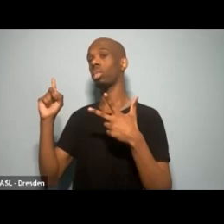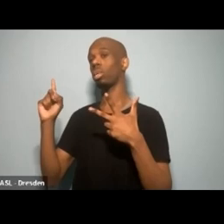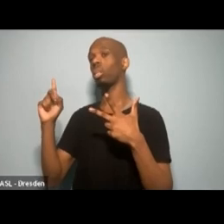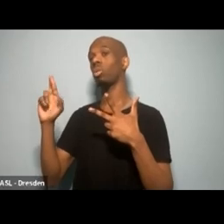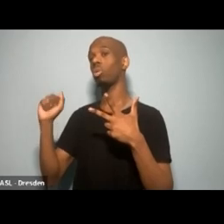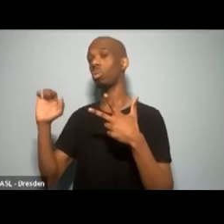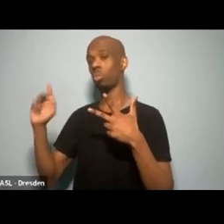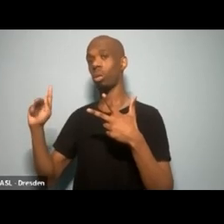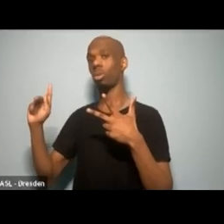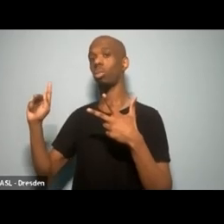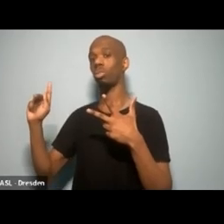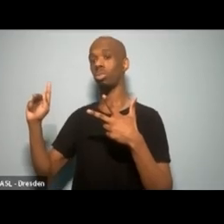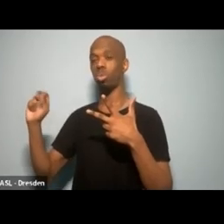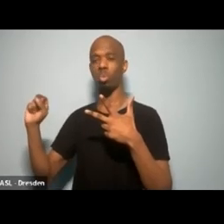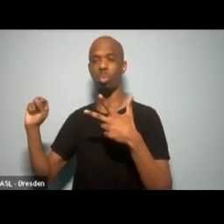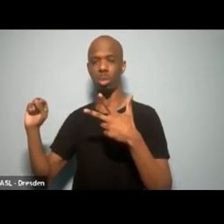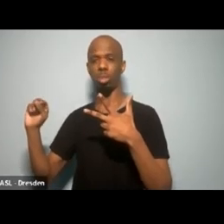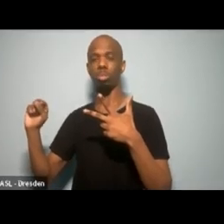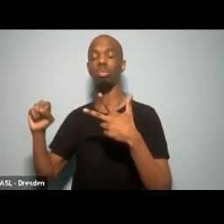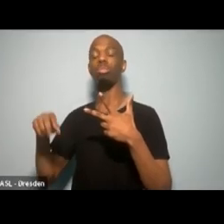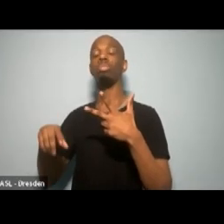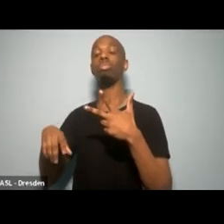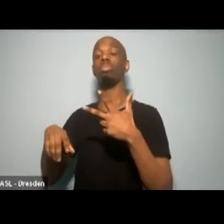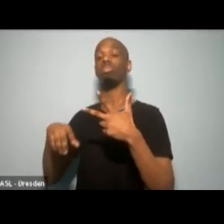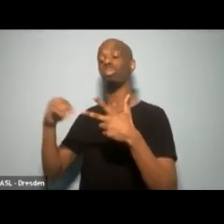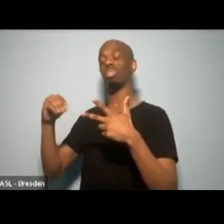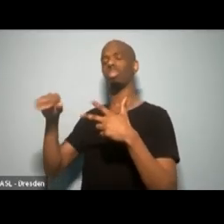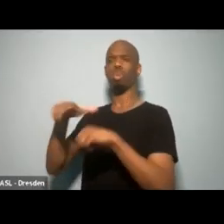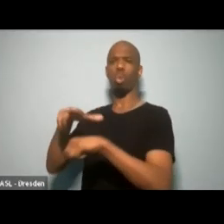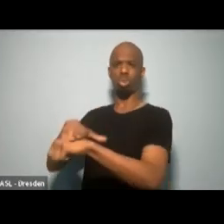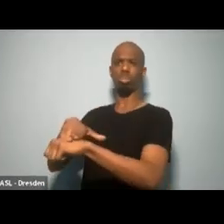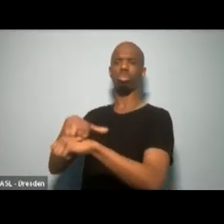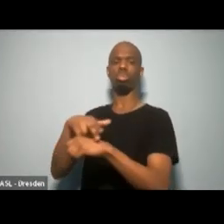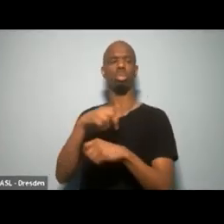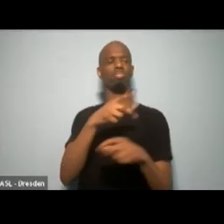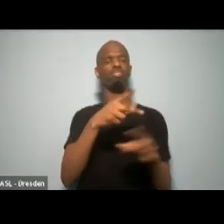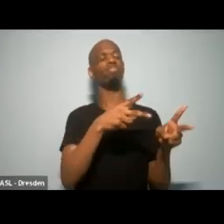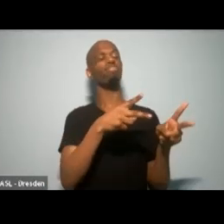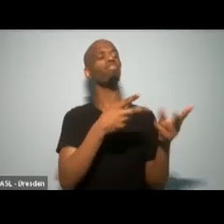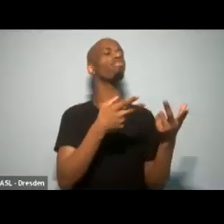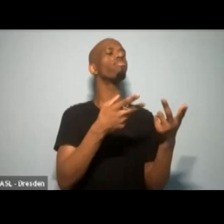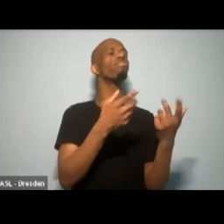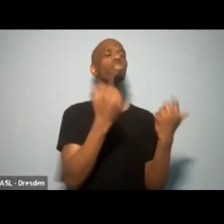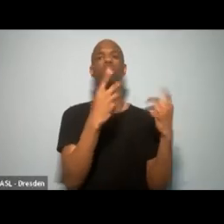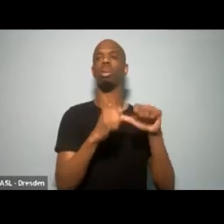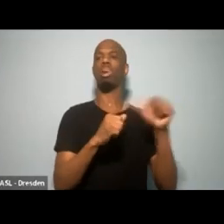And of course it features contributions from many others who are here today.